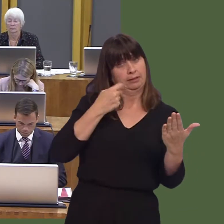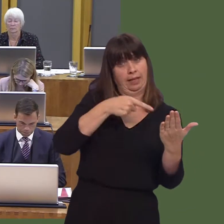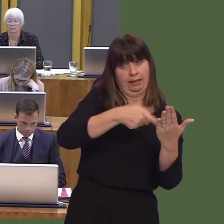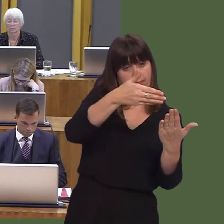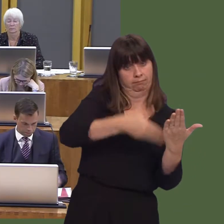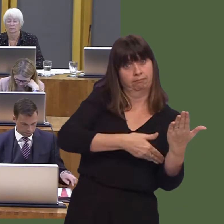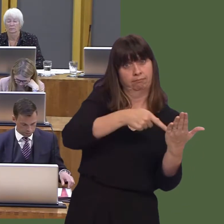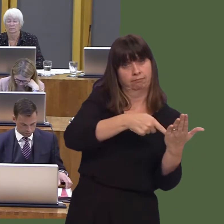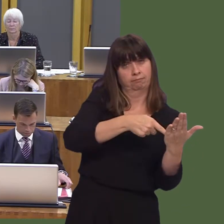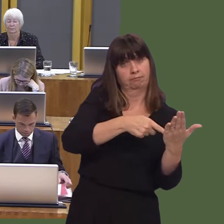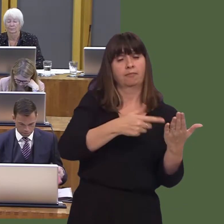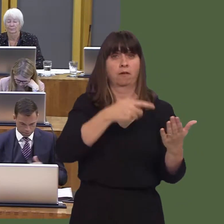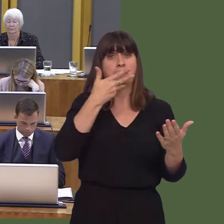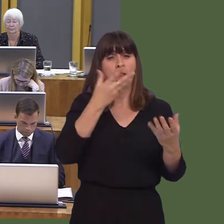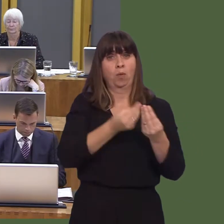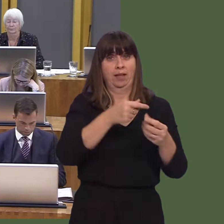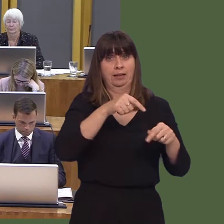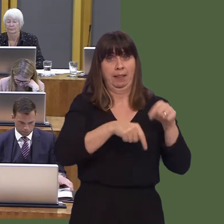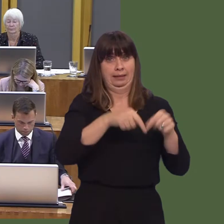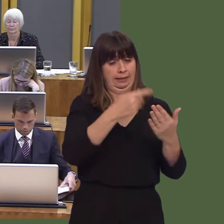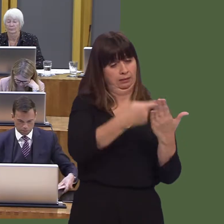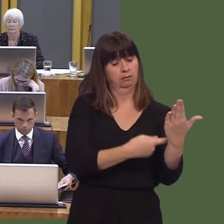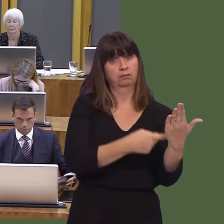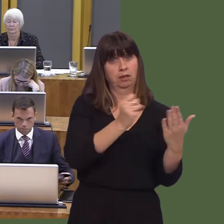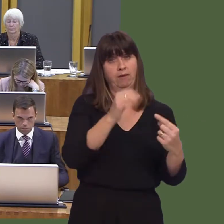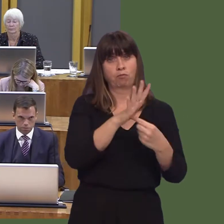The accompanying action plan sets out priority actions under way across Welsh Government